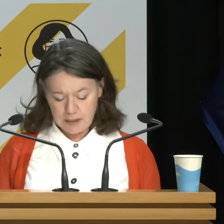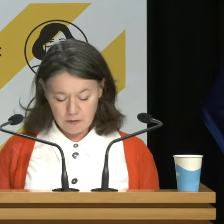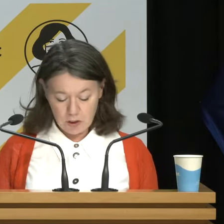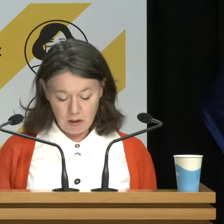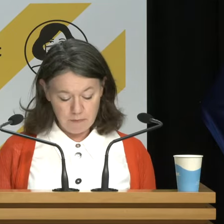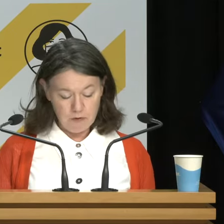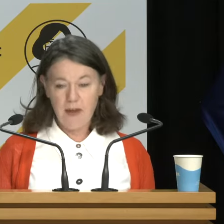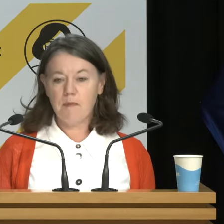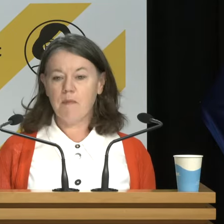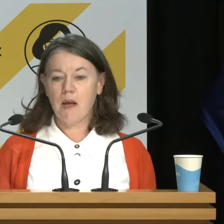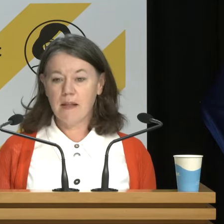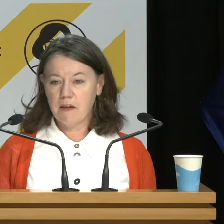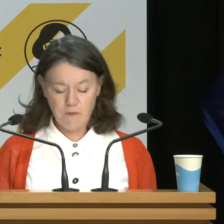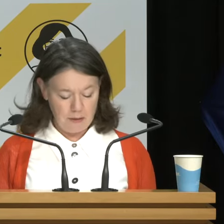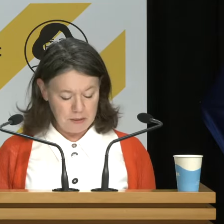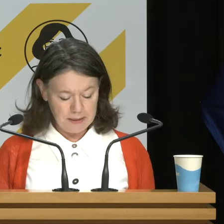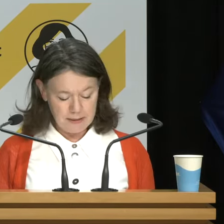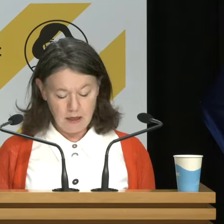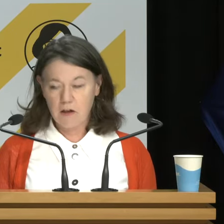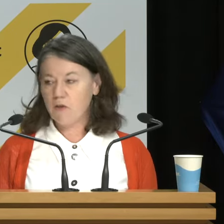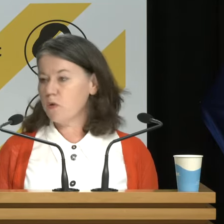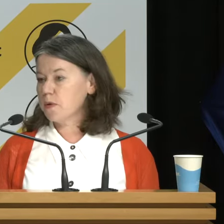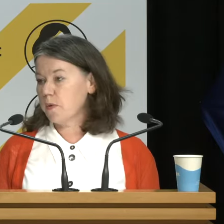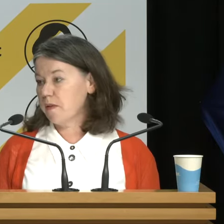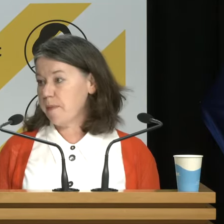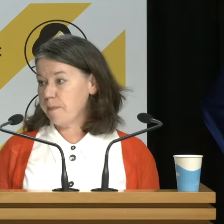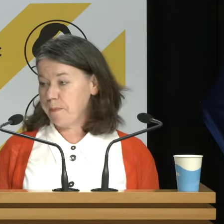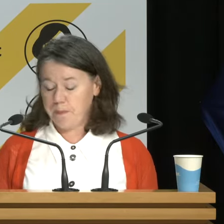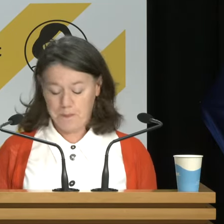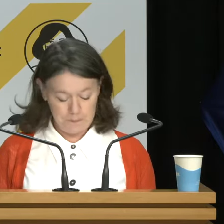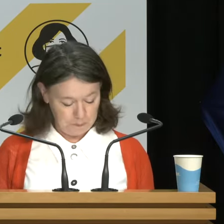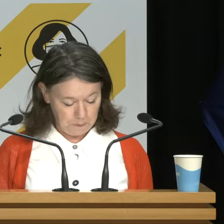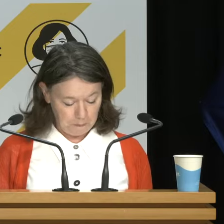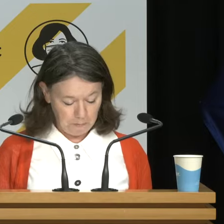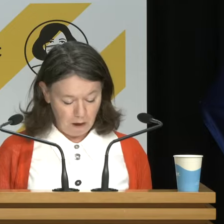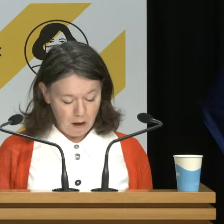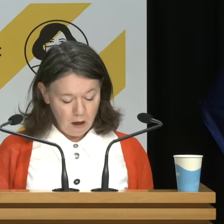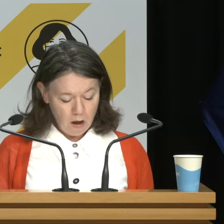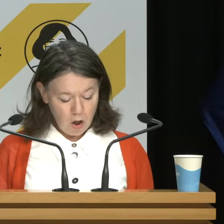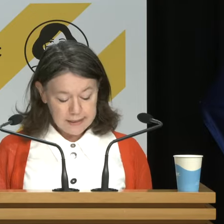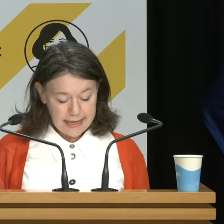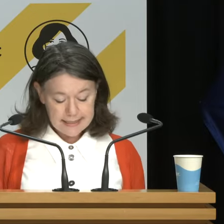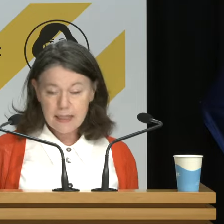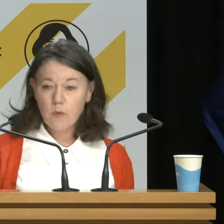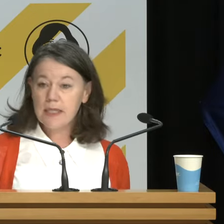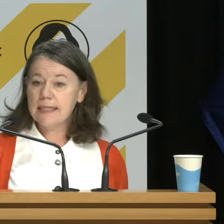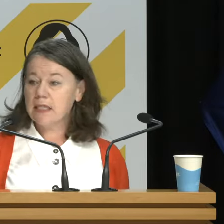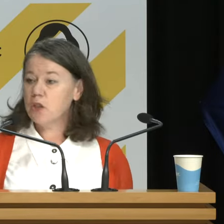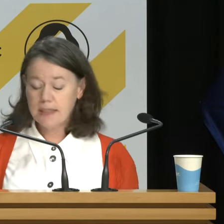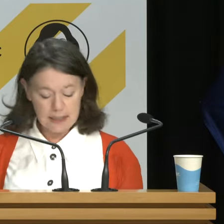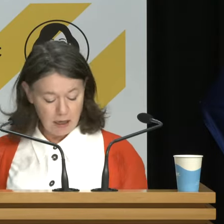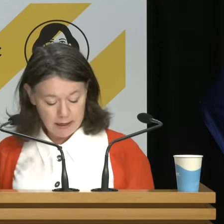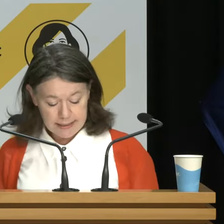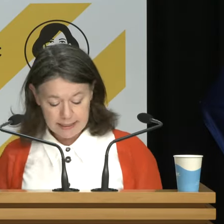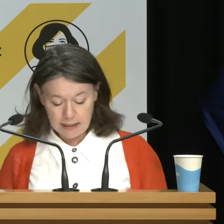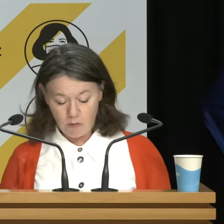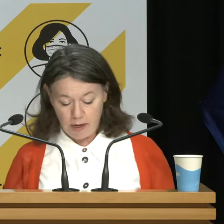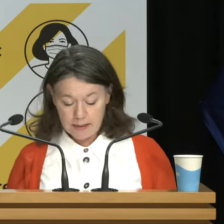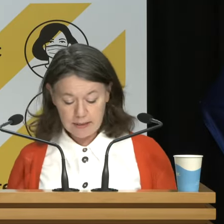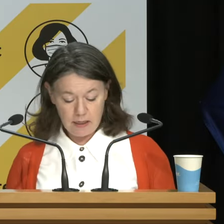the 32 in hospital yesterday with nine people now discharge. For those still in hospital,